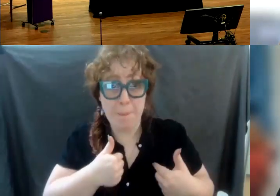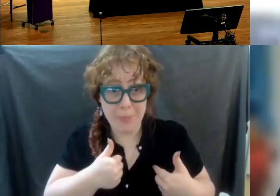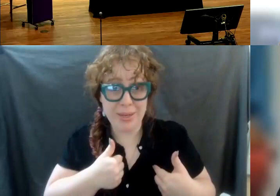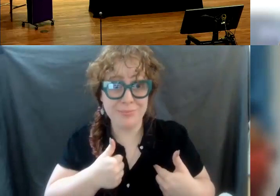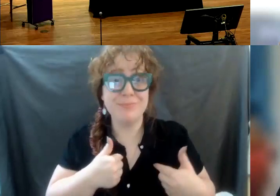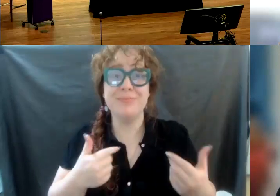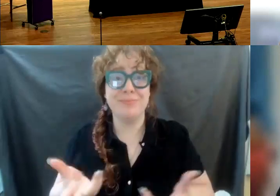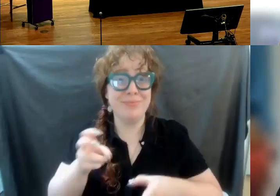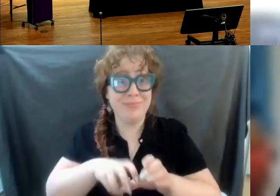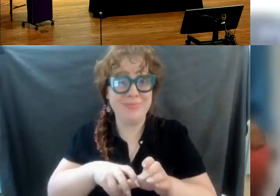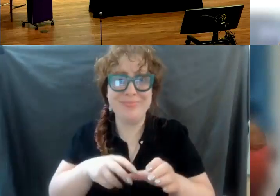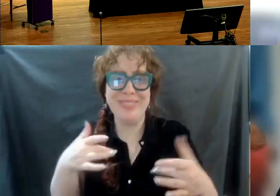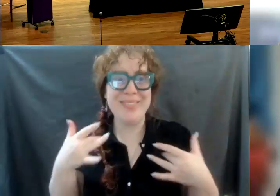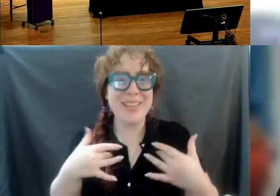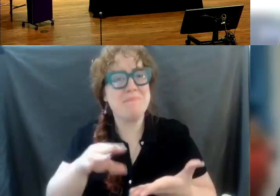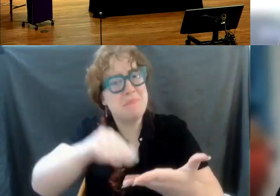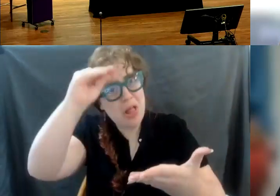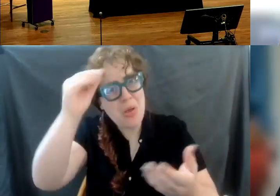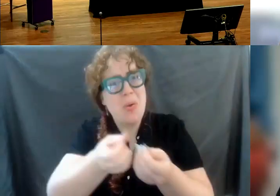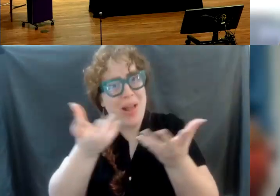I'm actually excited to learn more than I am to speak.